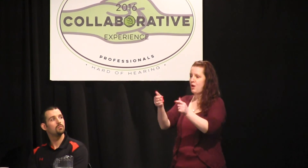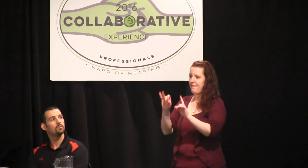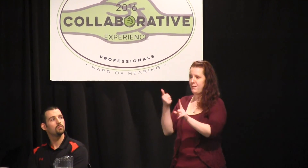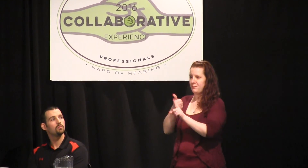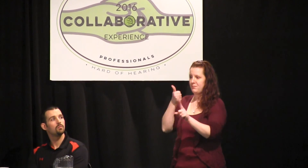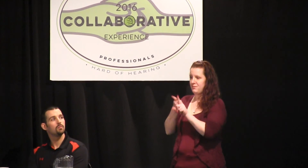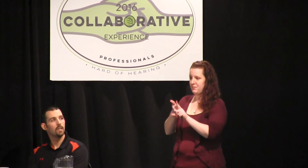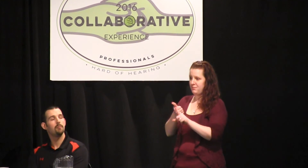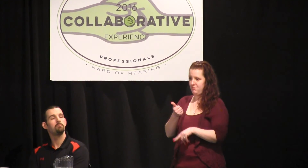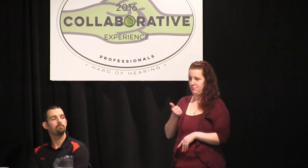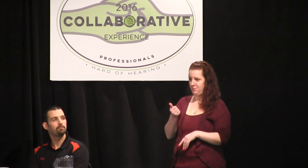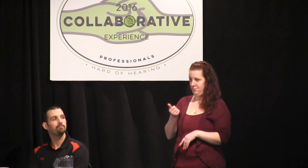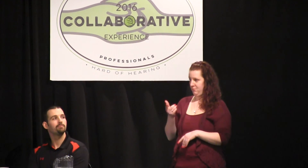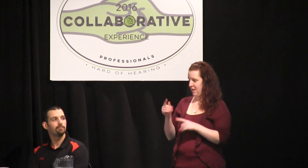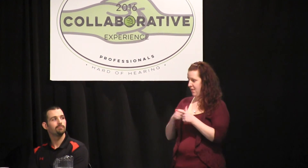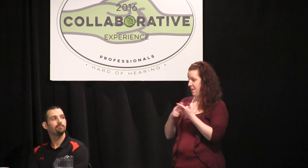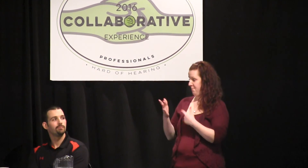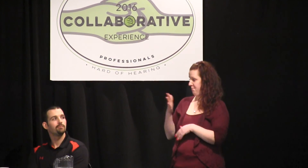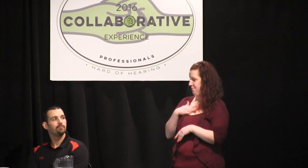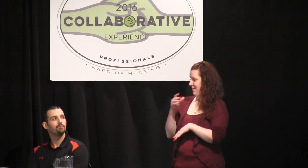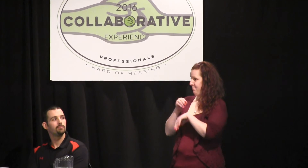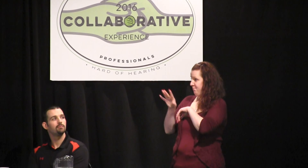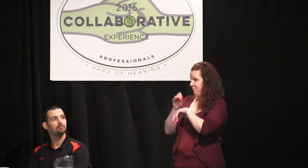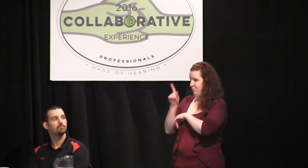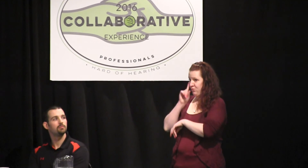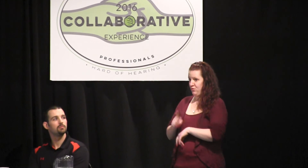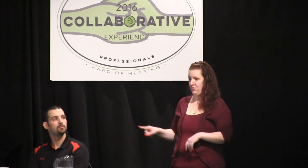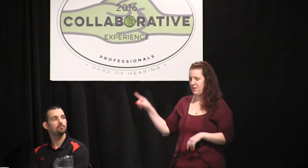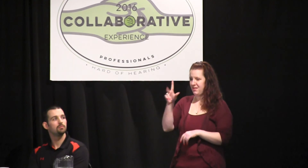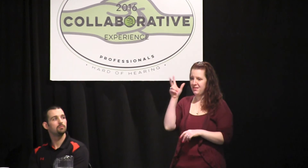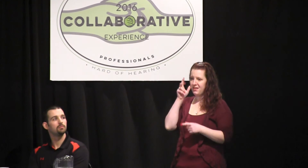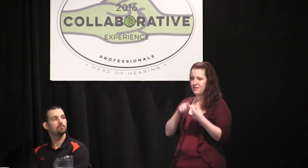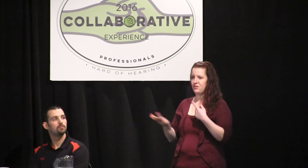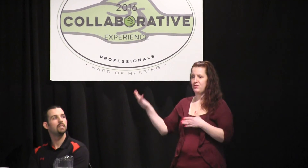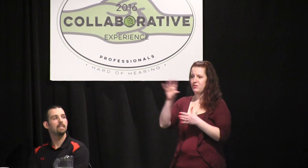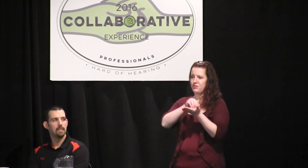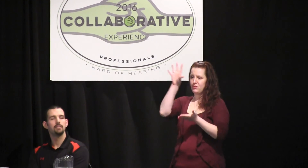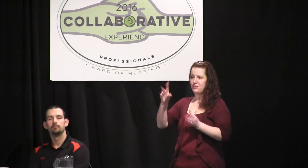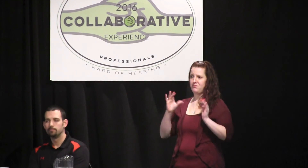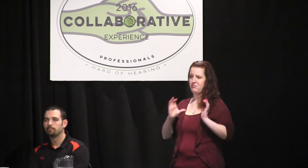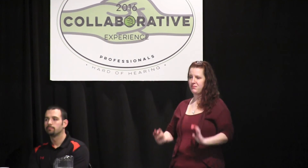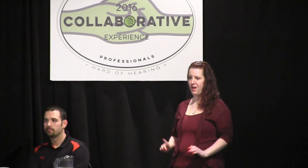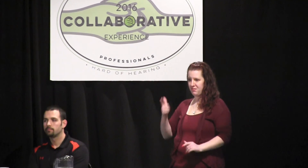I learned is to be assertive. And you have to advocate for yourself. And you have to keep doing it